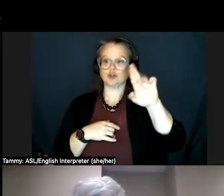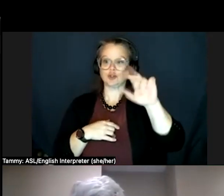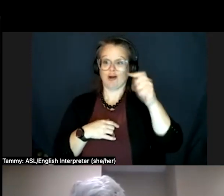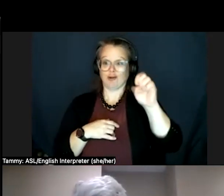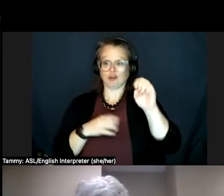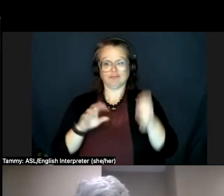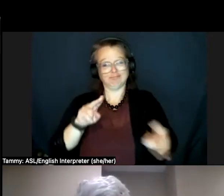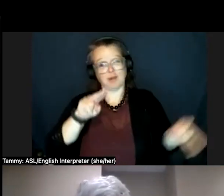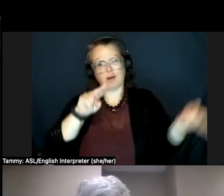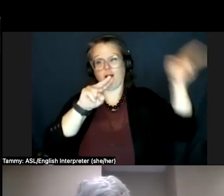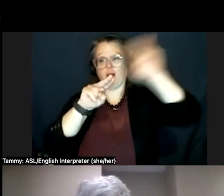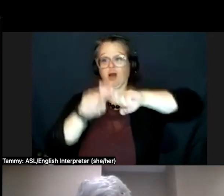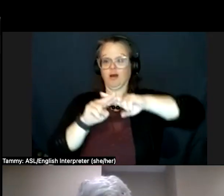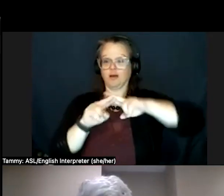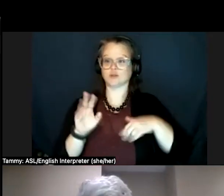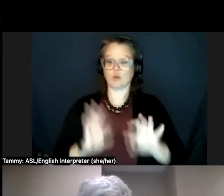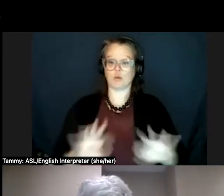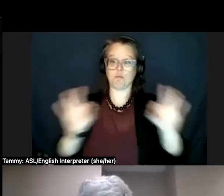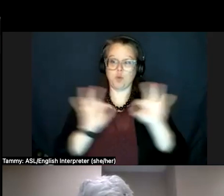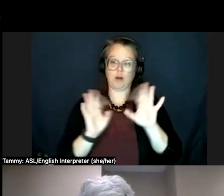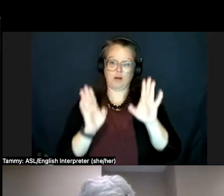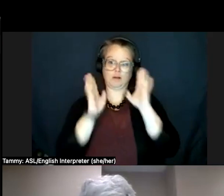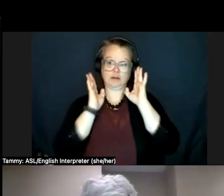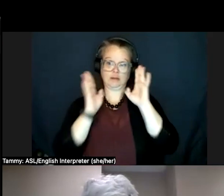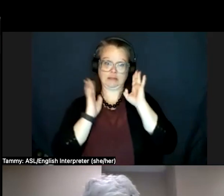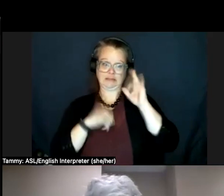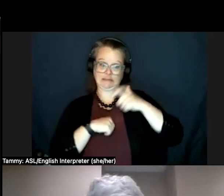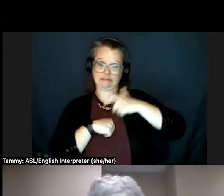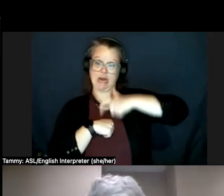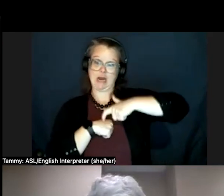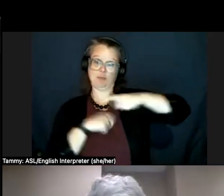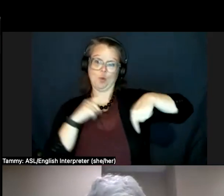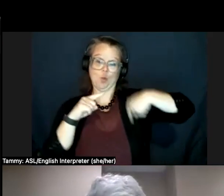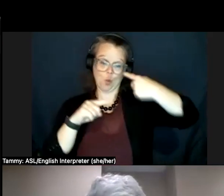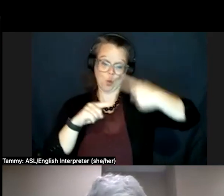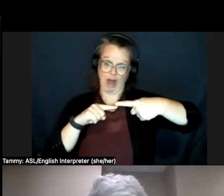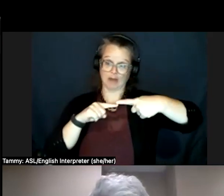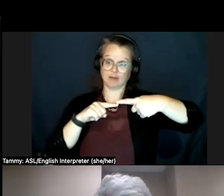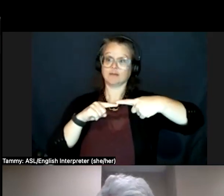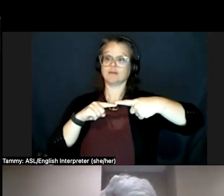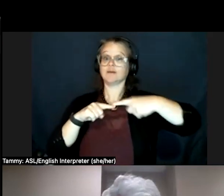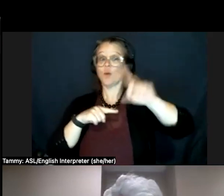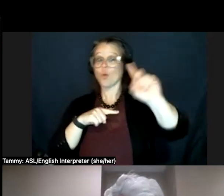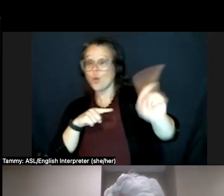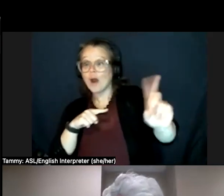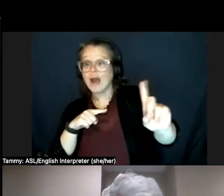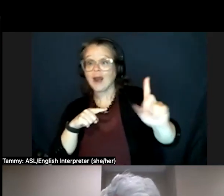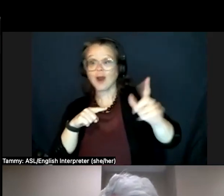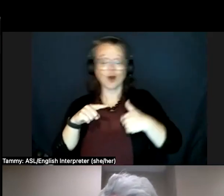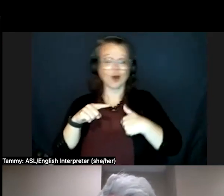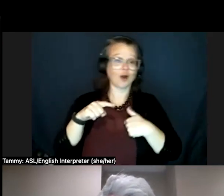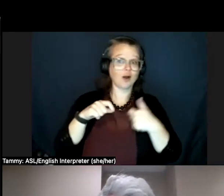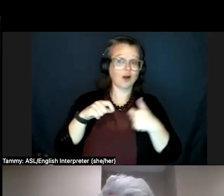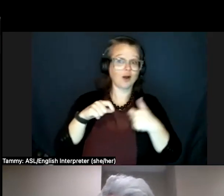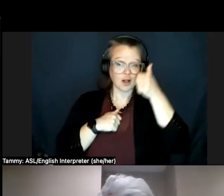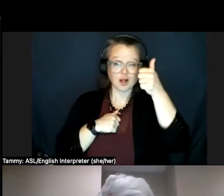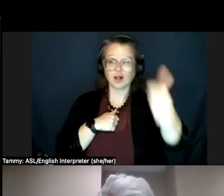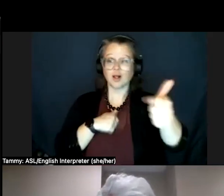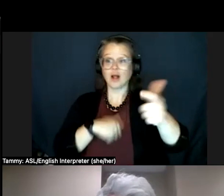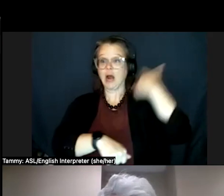Also, when you're looking at shipments to certain locations within remote communities or difficult